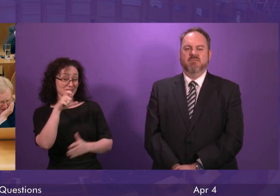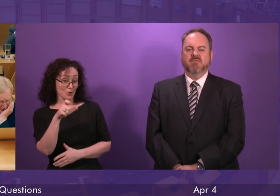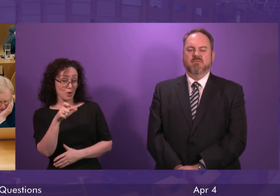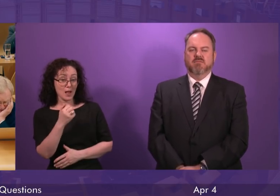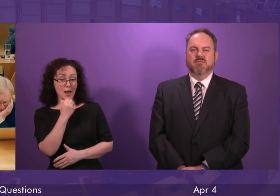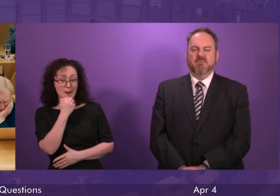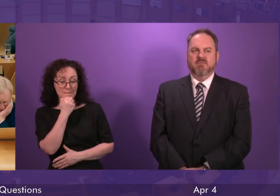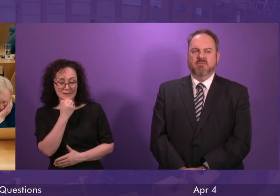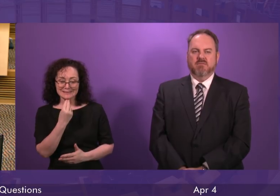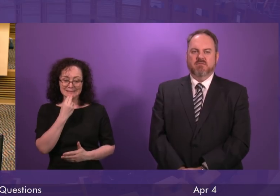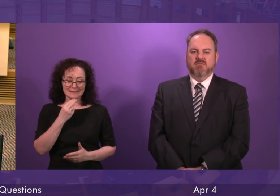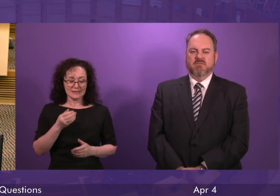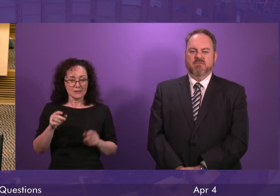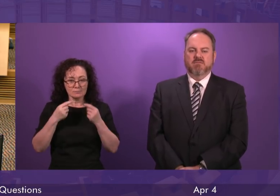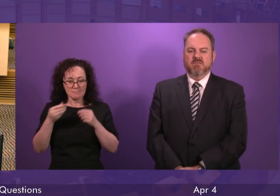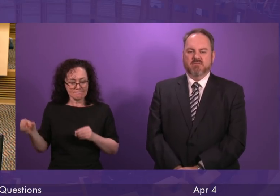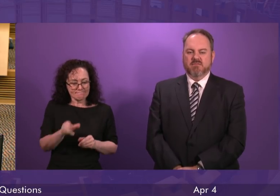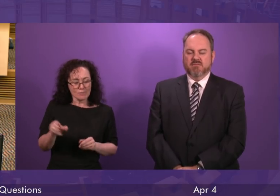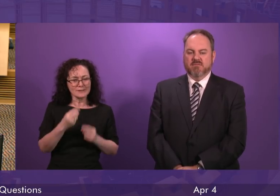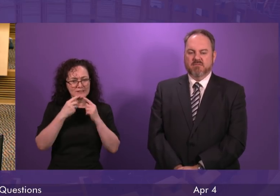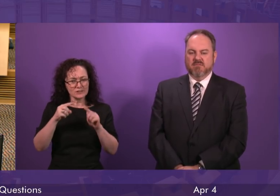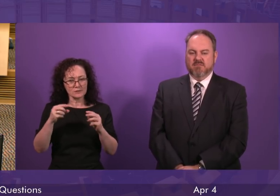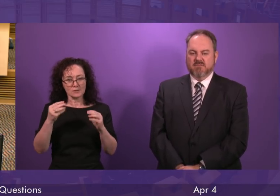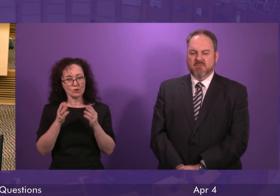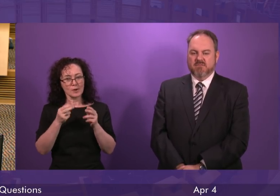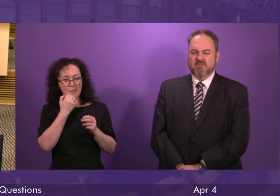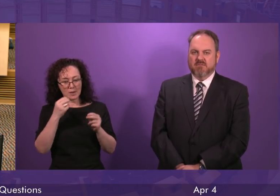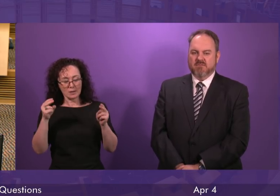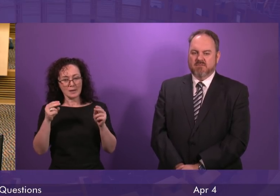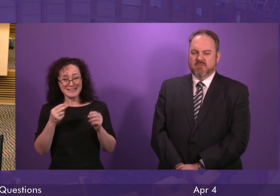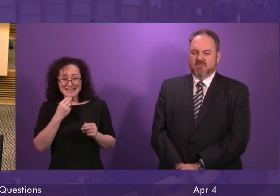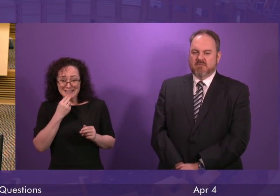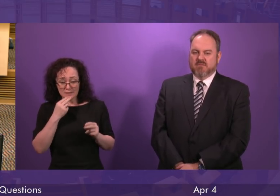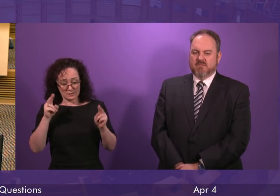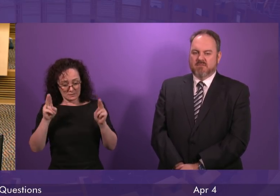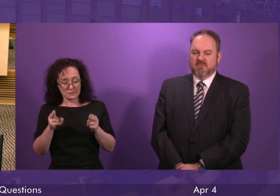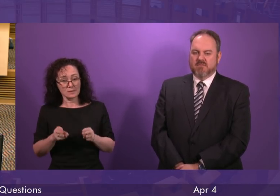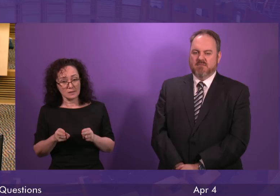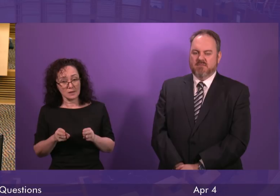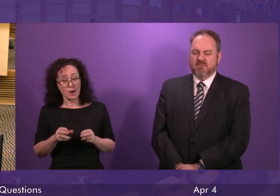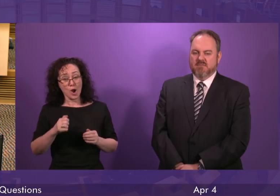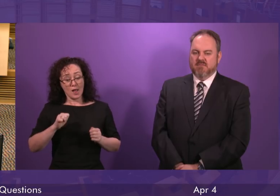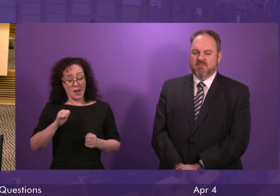are down. Since I became First Minister, the number of teachers in Scotland has increased